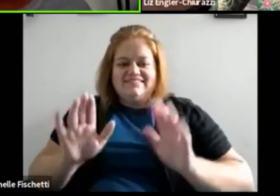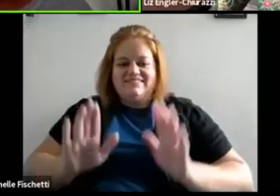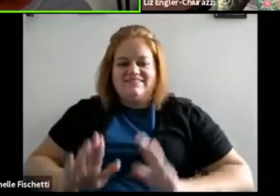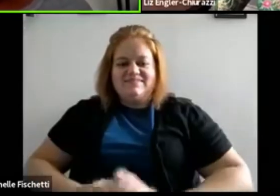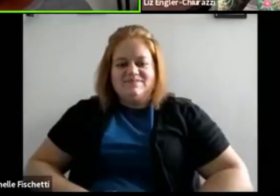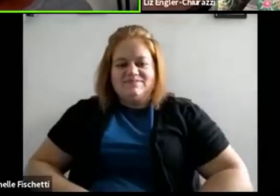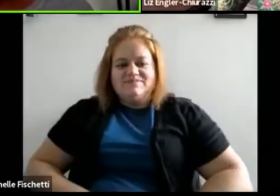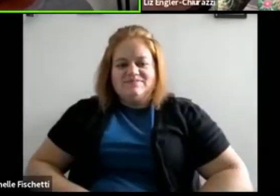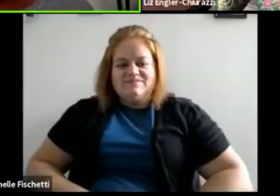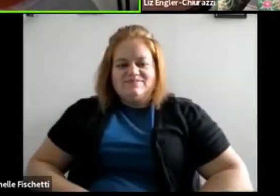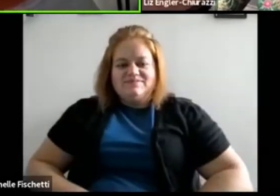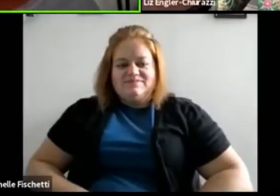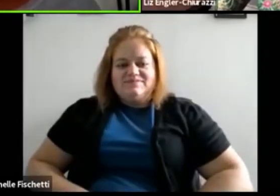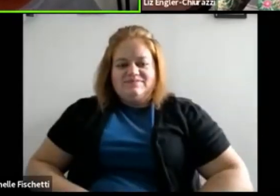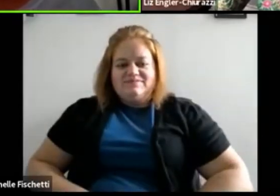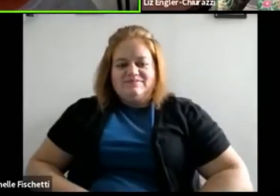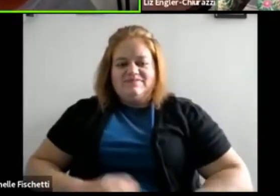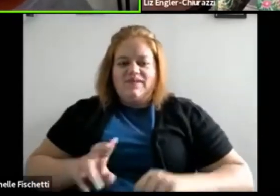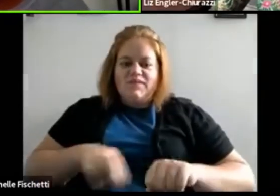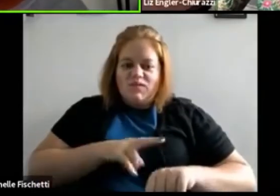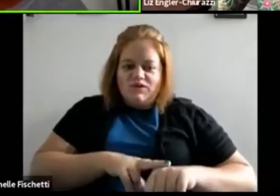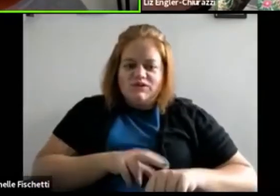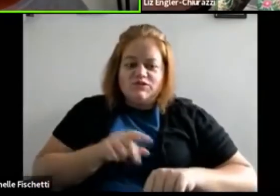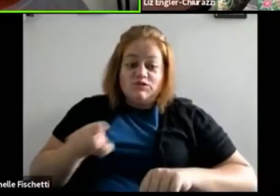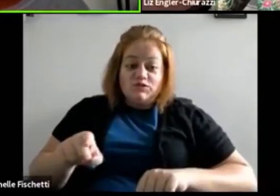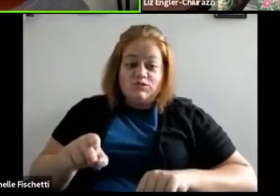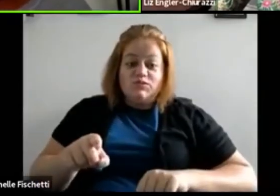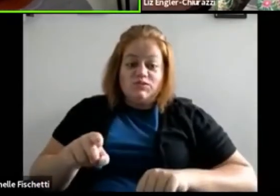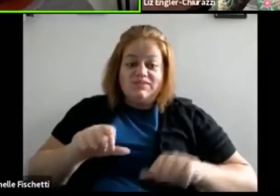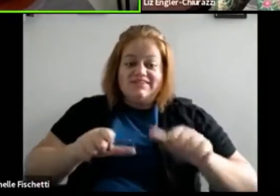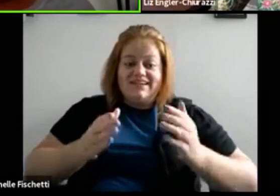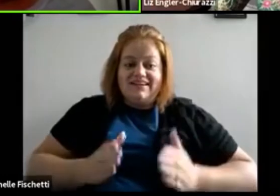hear that you know of course you as a scientist encourage science and STEM